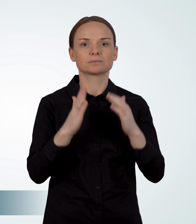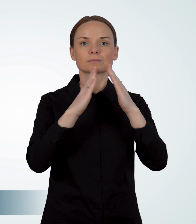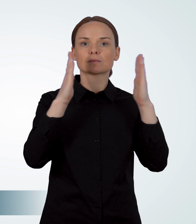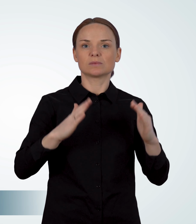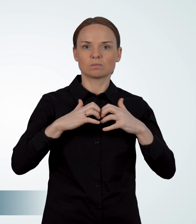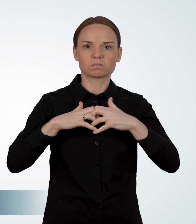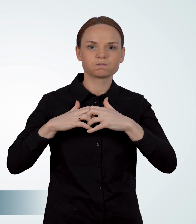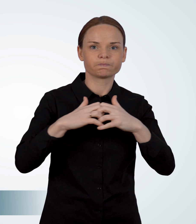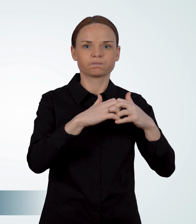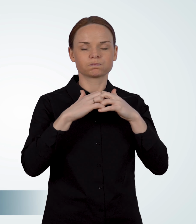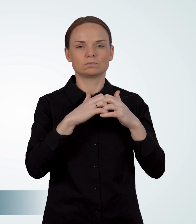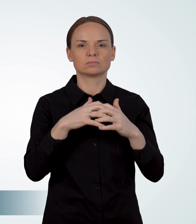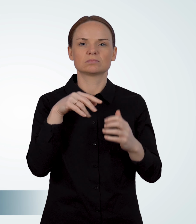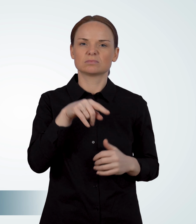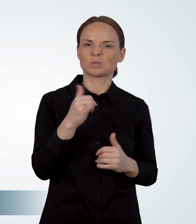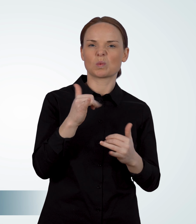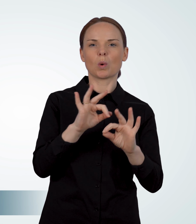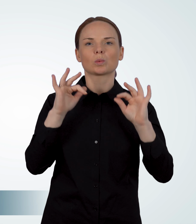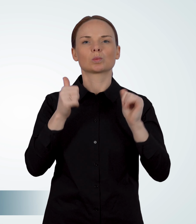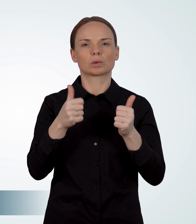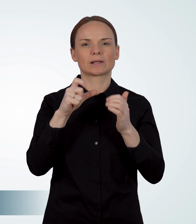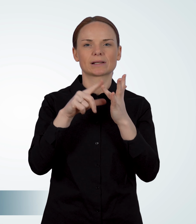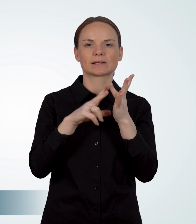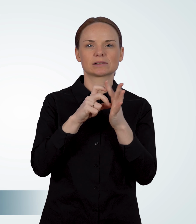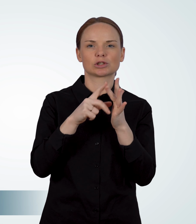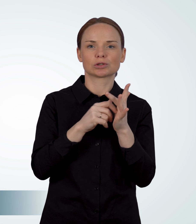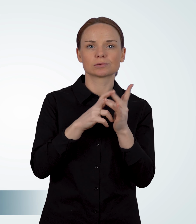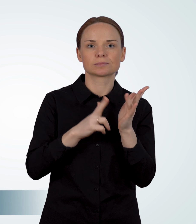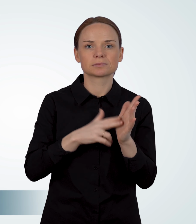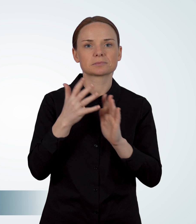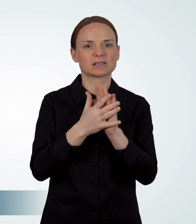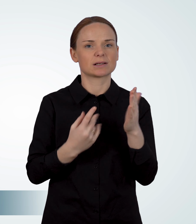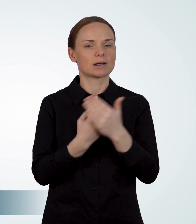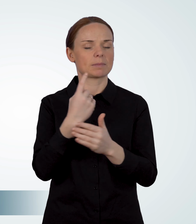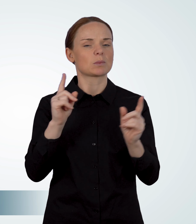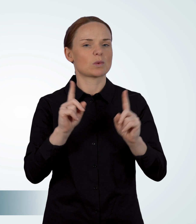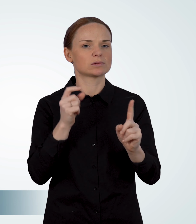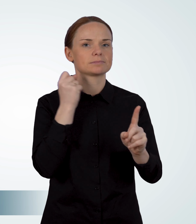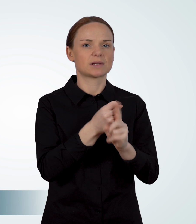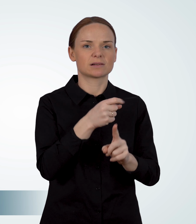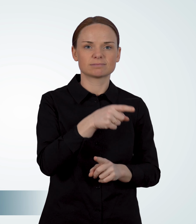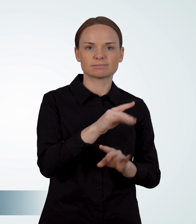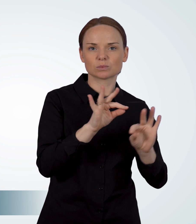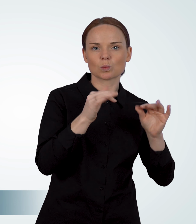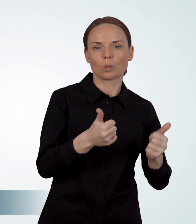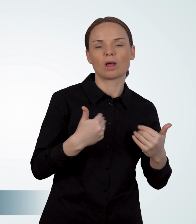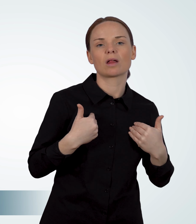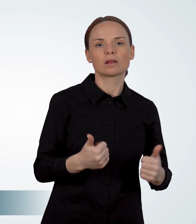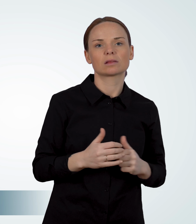Overcrowding and poor housing are linked with poor: • health